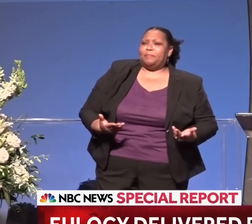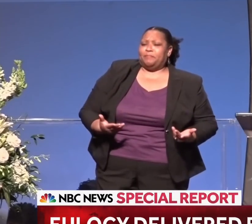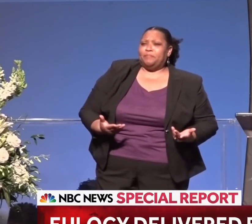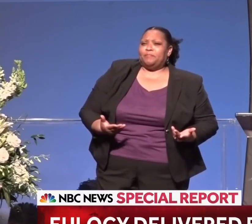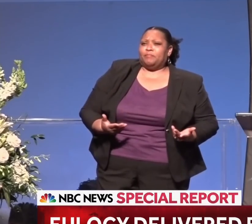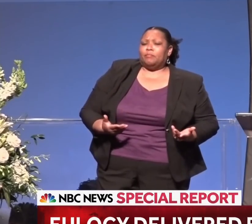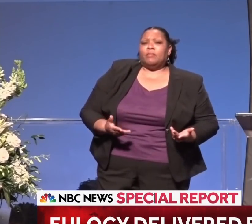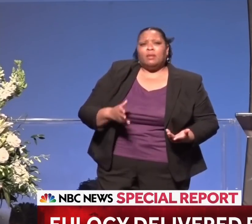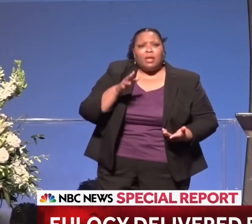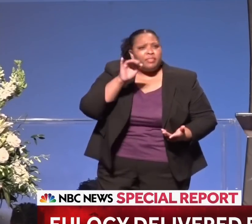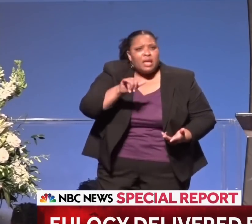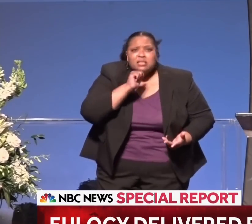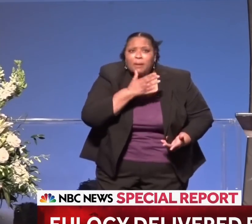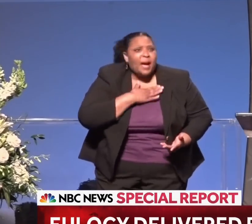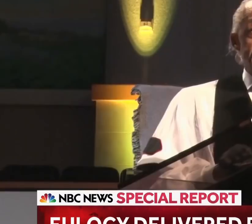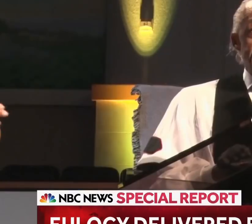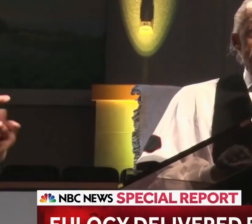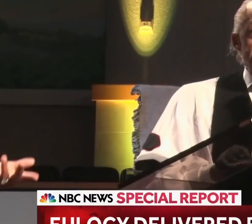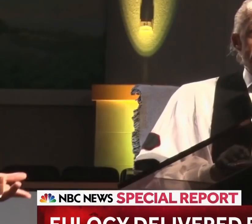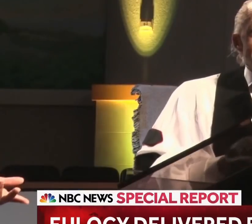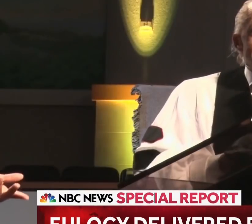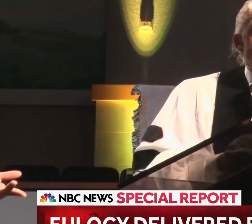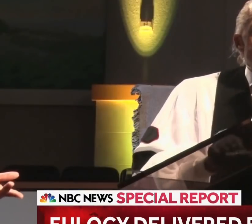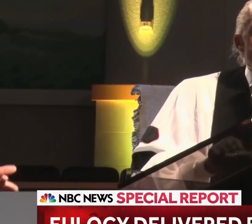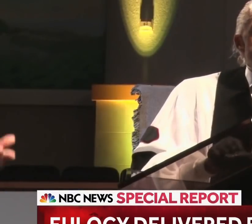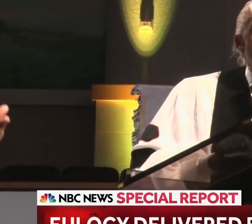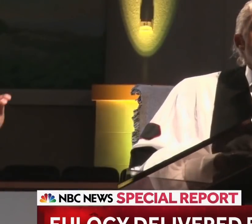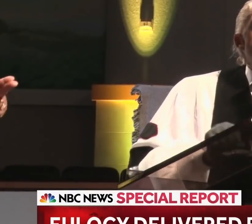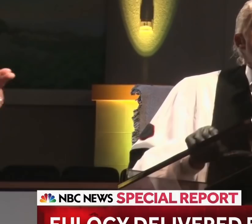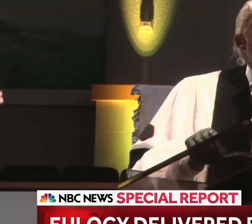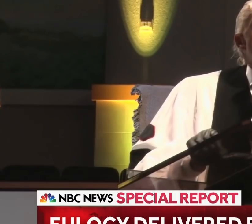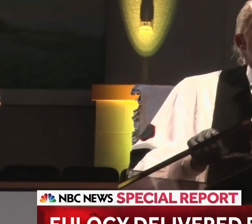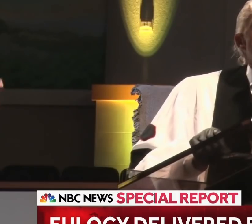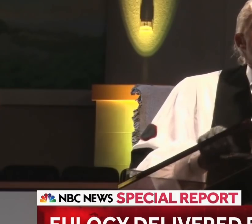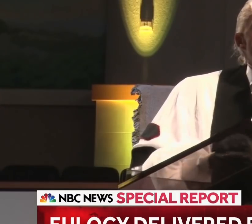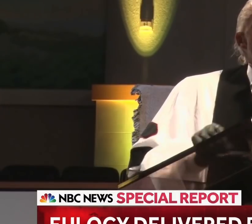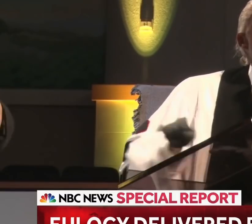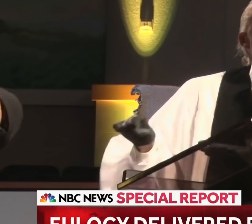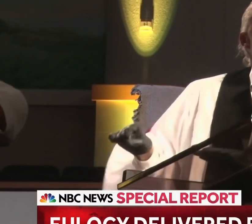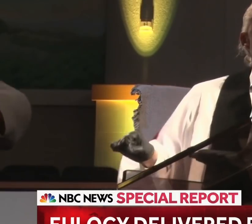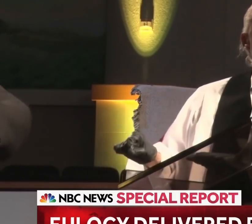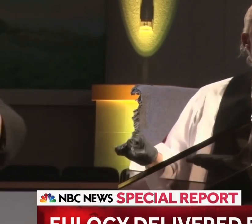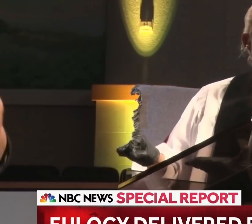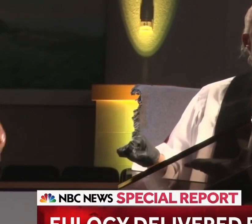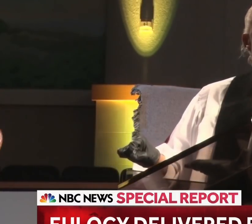SO IT OCCURRED TO ME THAT EVERY TIME I WRITE MY NAME, SIR, THAT